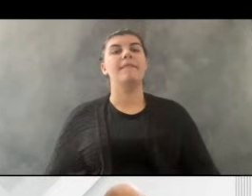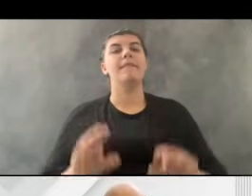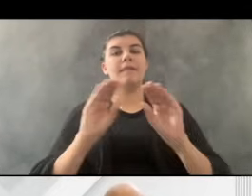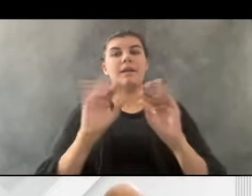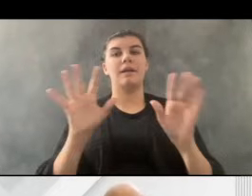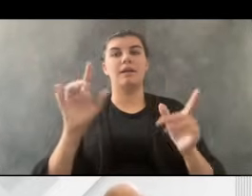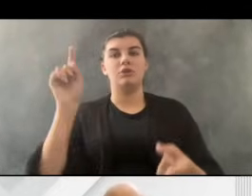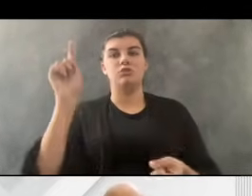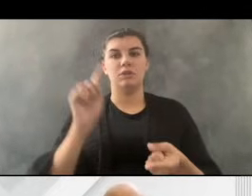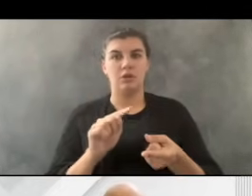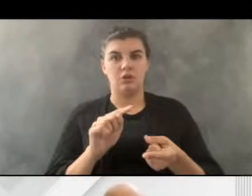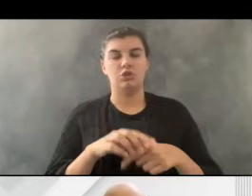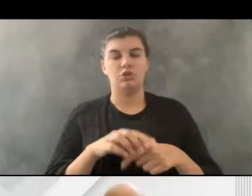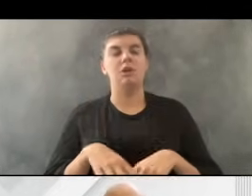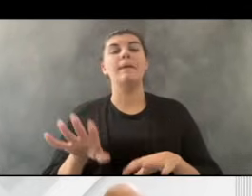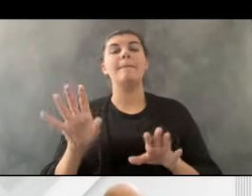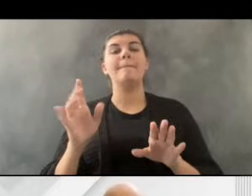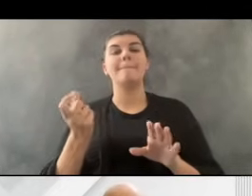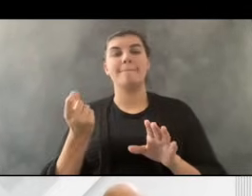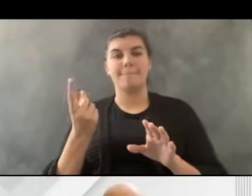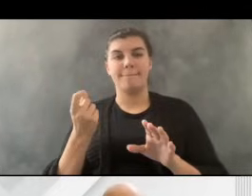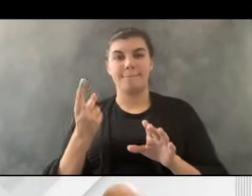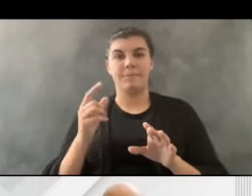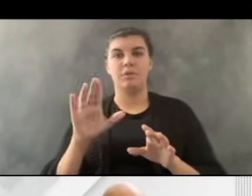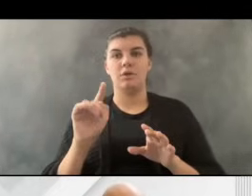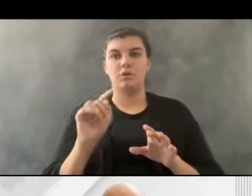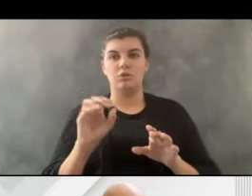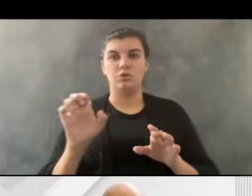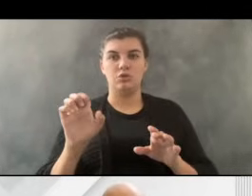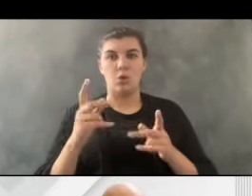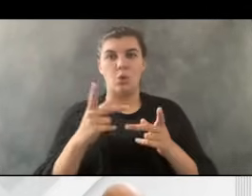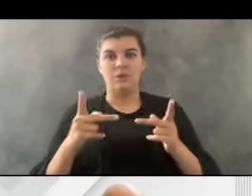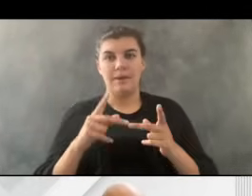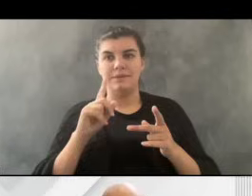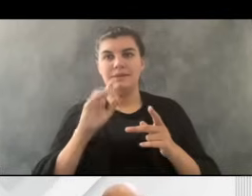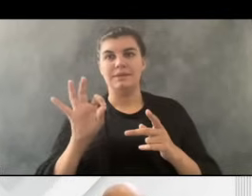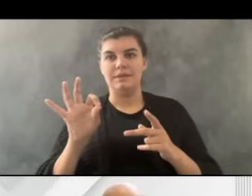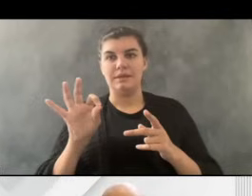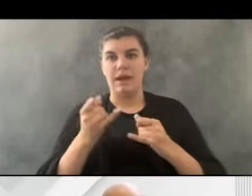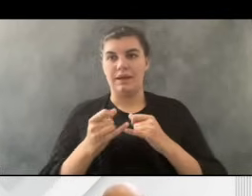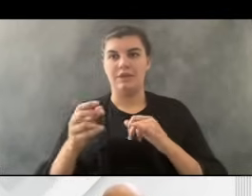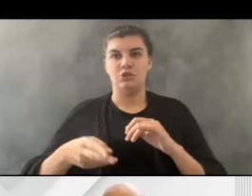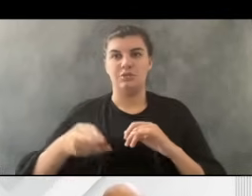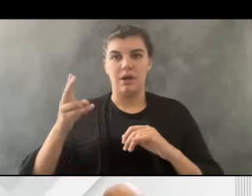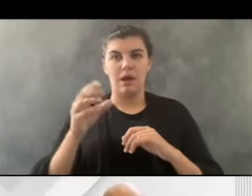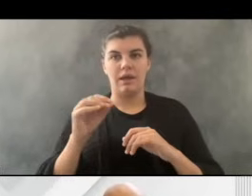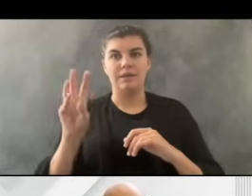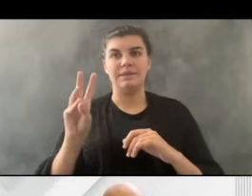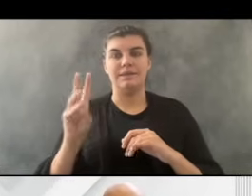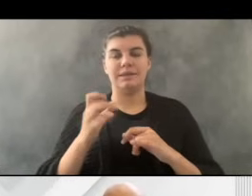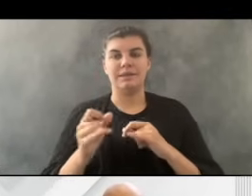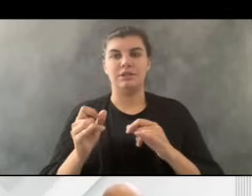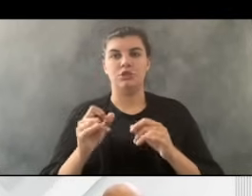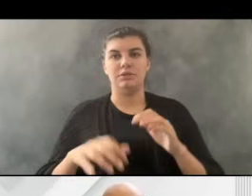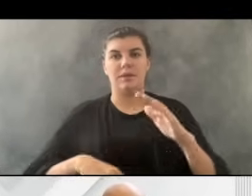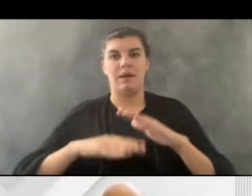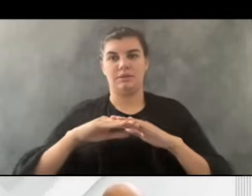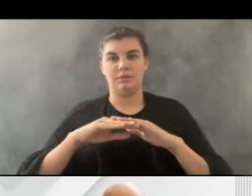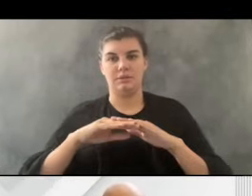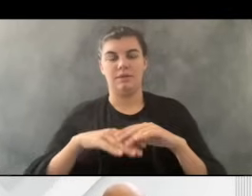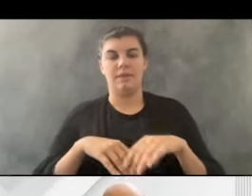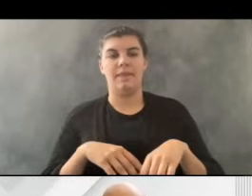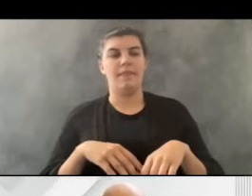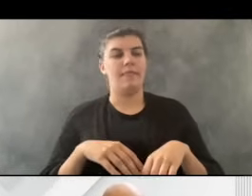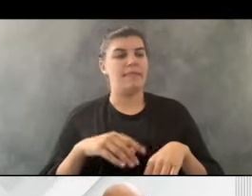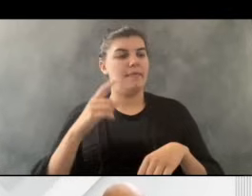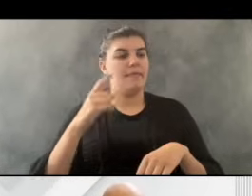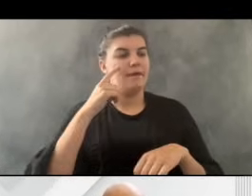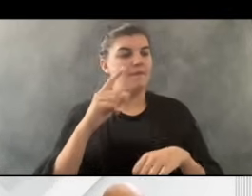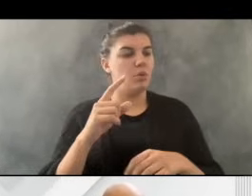okay basically, your toe space is 9 inches high and 6 inches maximum, and then for a portion of